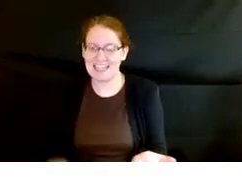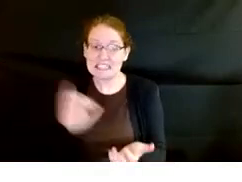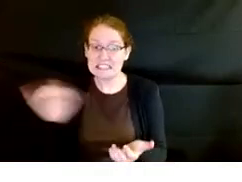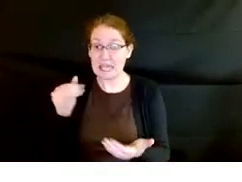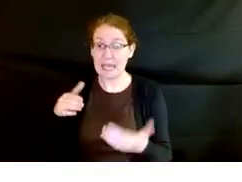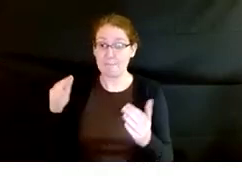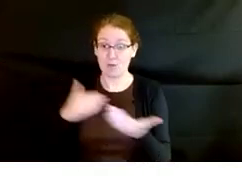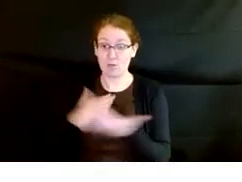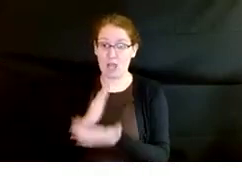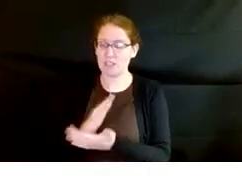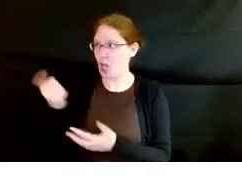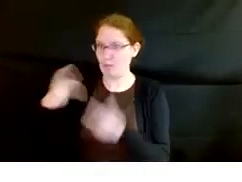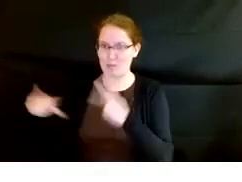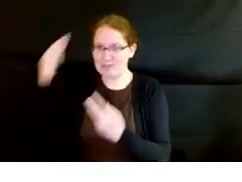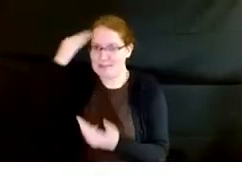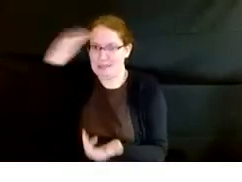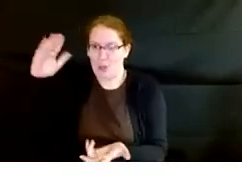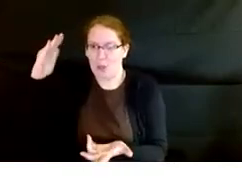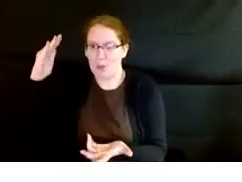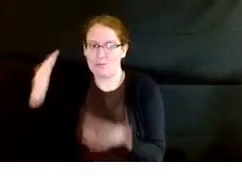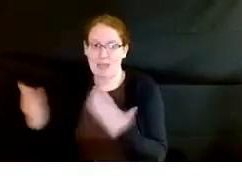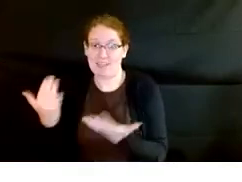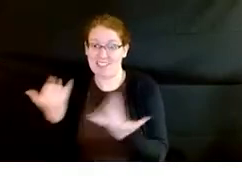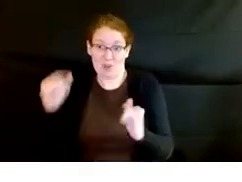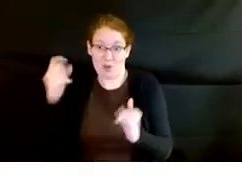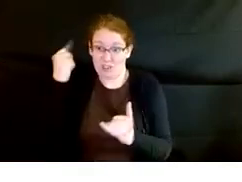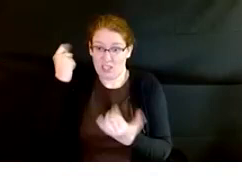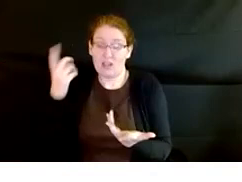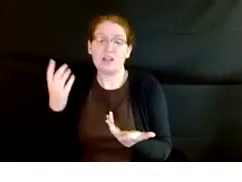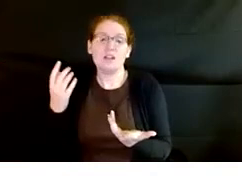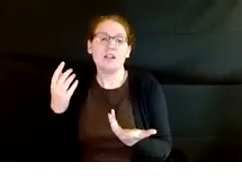a lot of people didn't realize and maybe probably maybe still don't uh you have the same rights uh